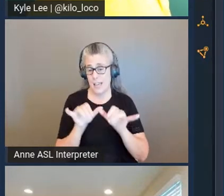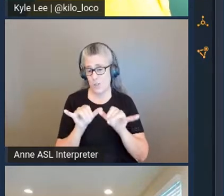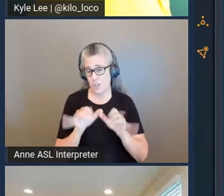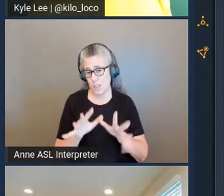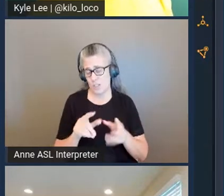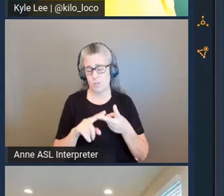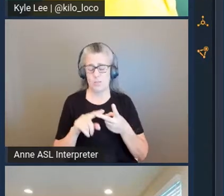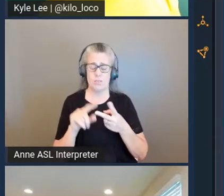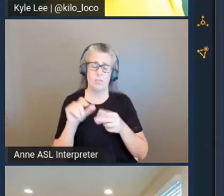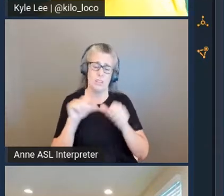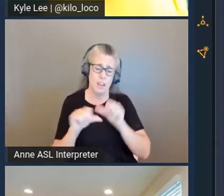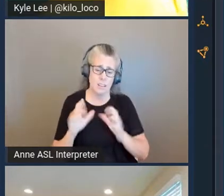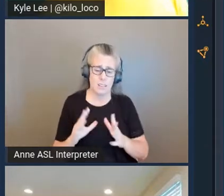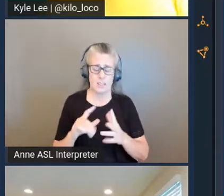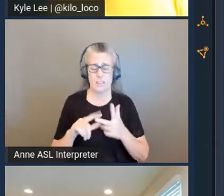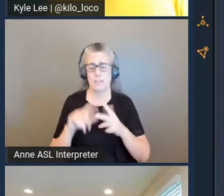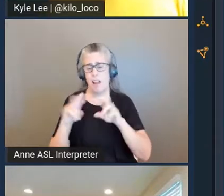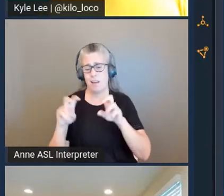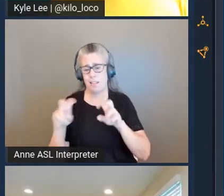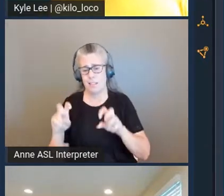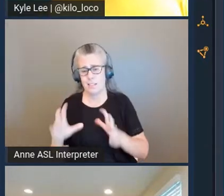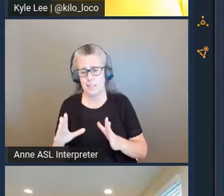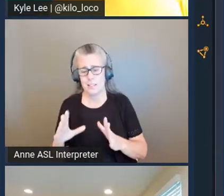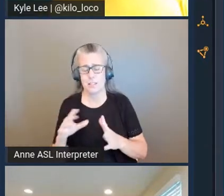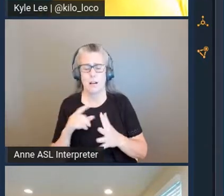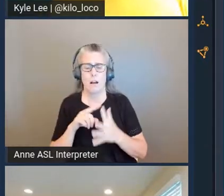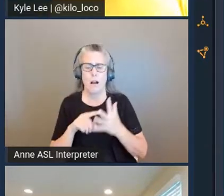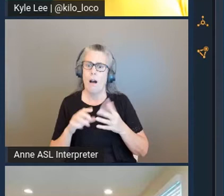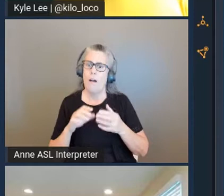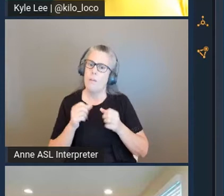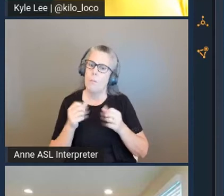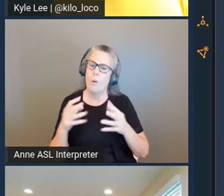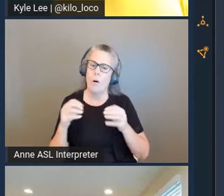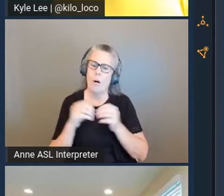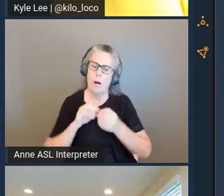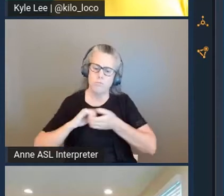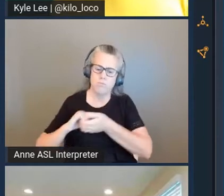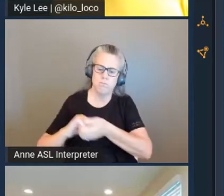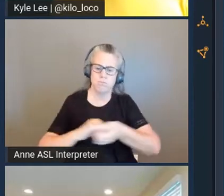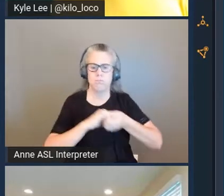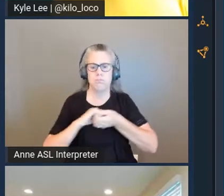data analysts, they are collaborating more closely with each other than ever before.